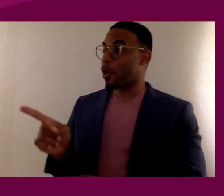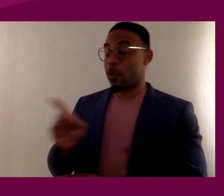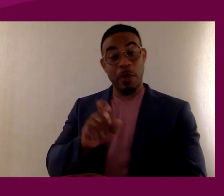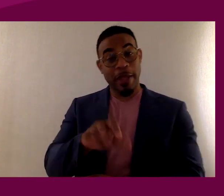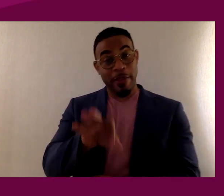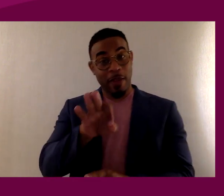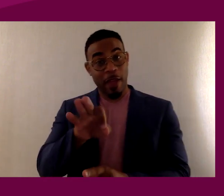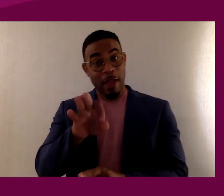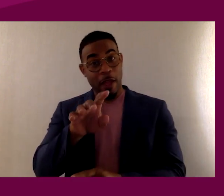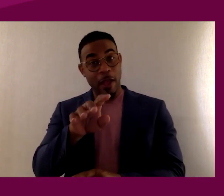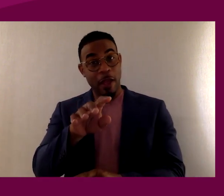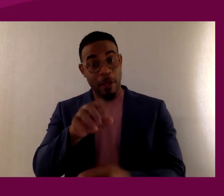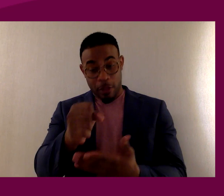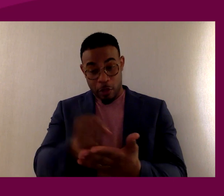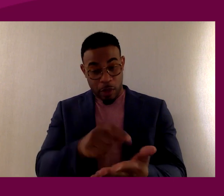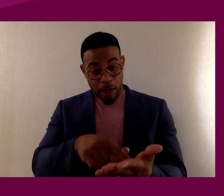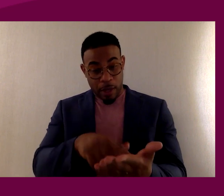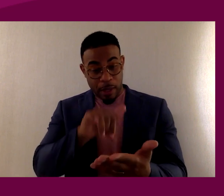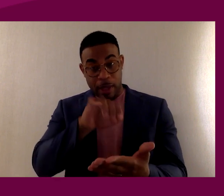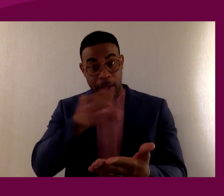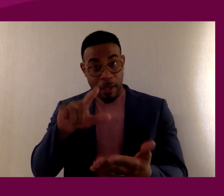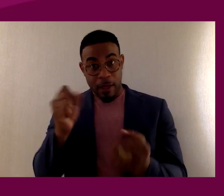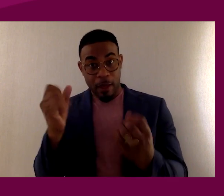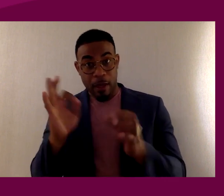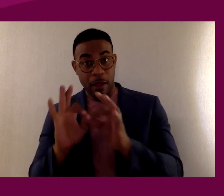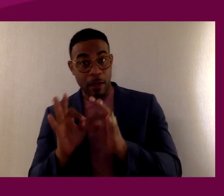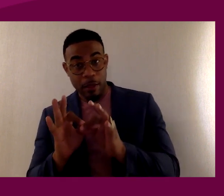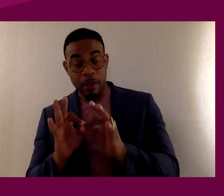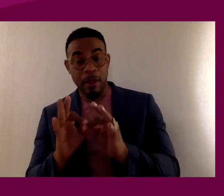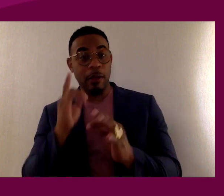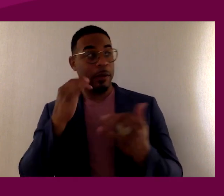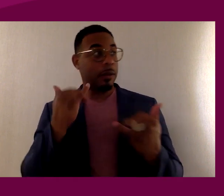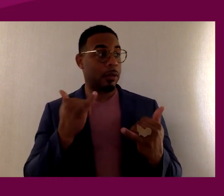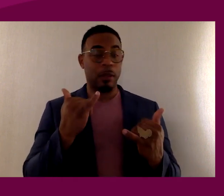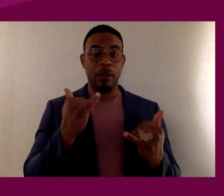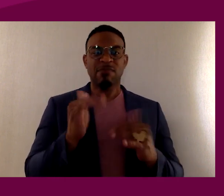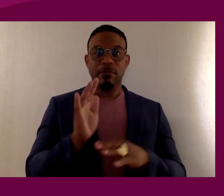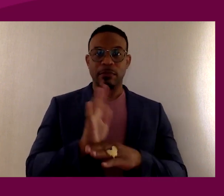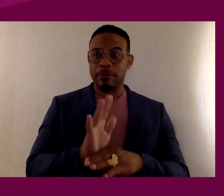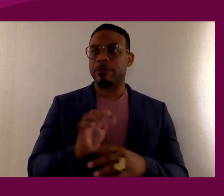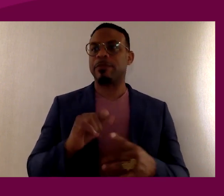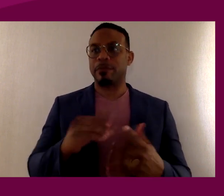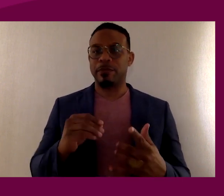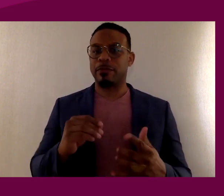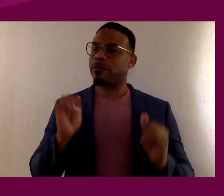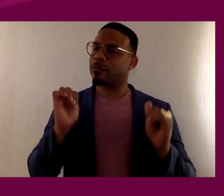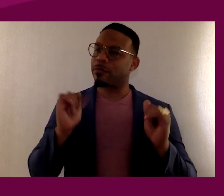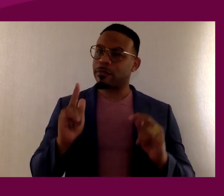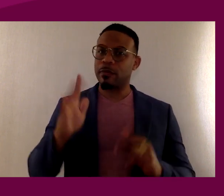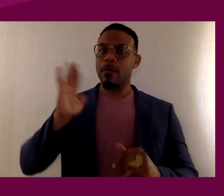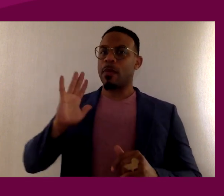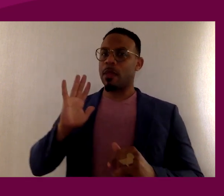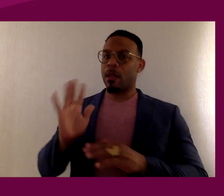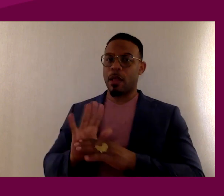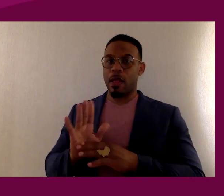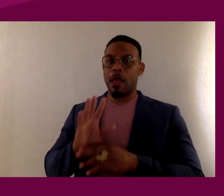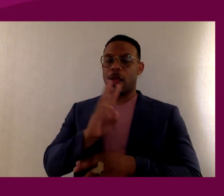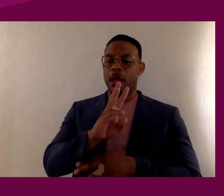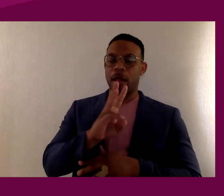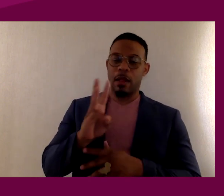Ashley Inkumsah: That's right. So you can find transcripts and American sign language interpretations for today's episode and all